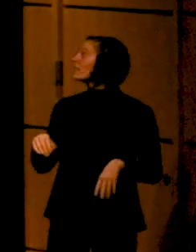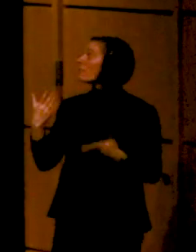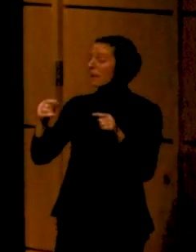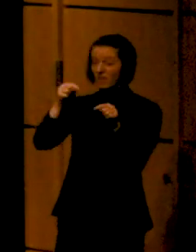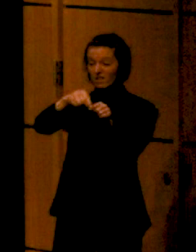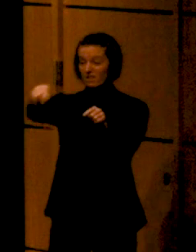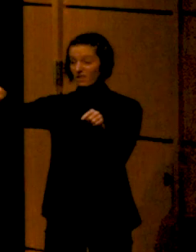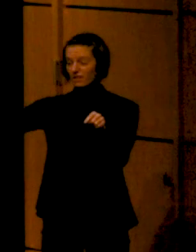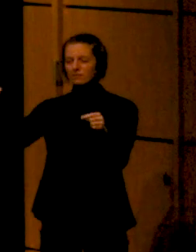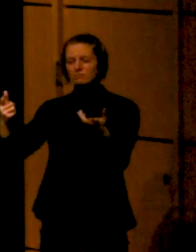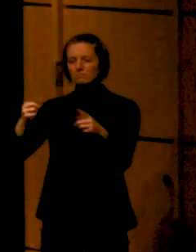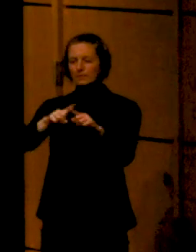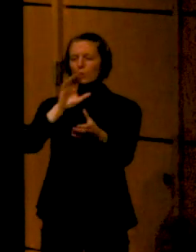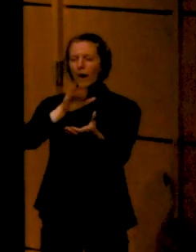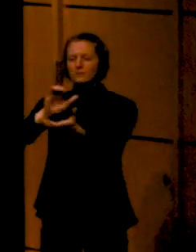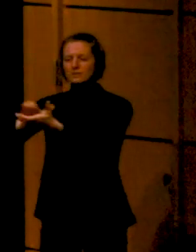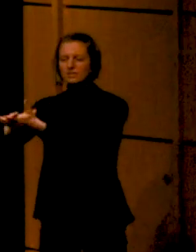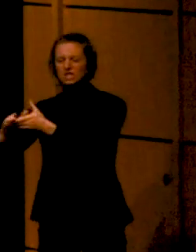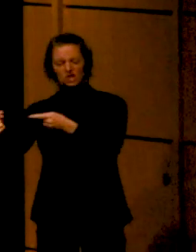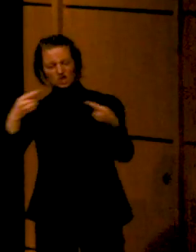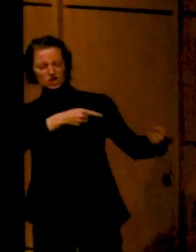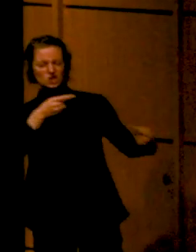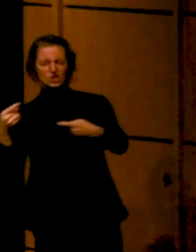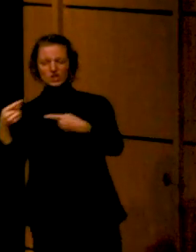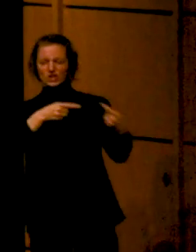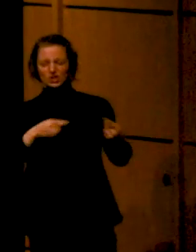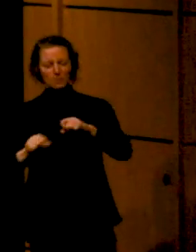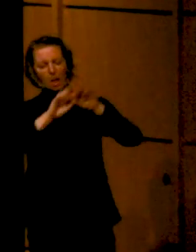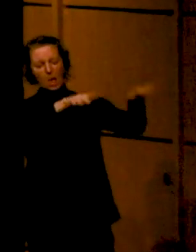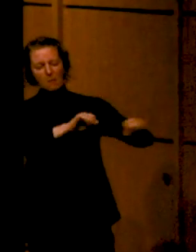And it goes on and on from there.